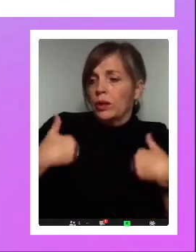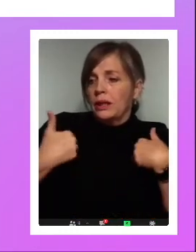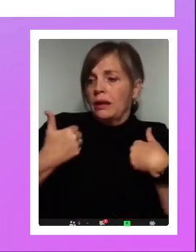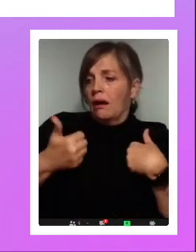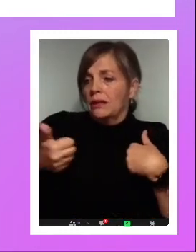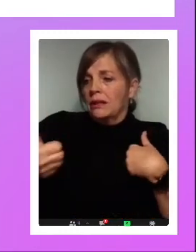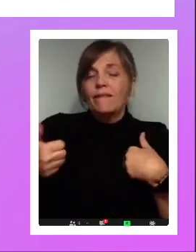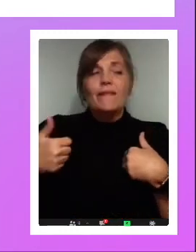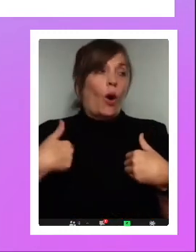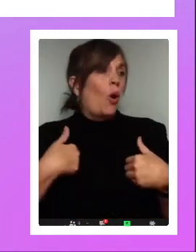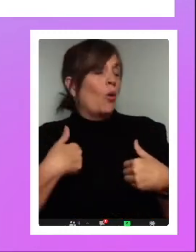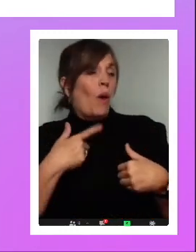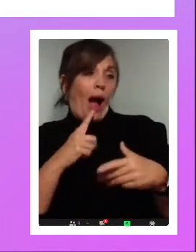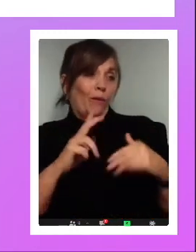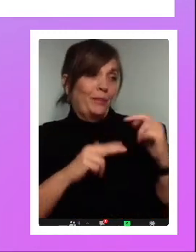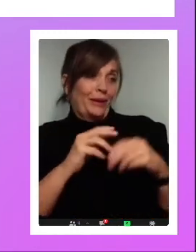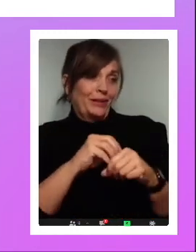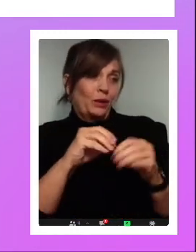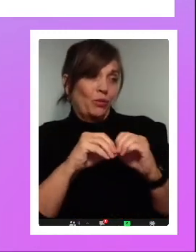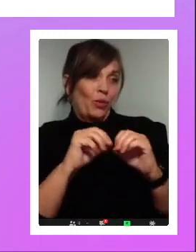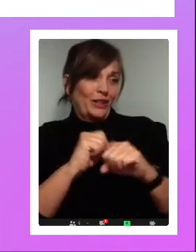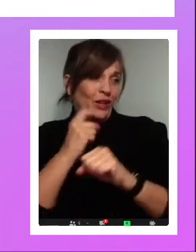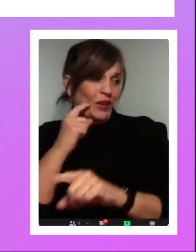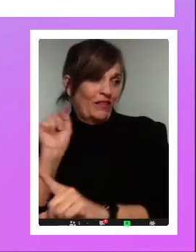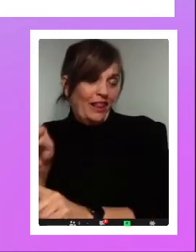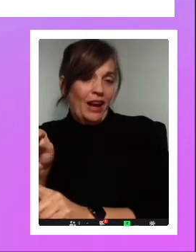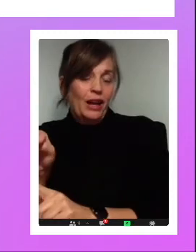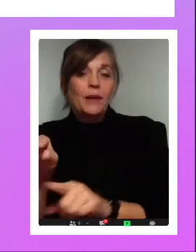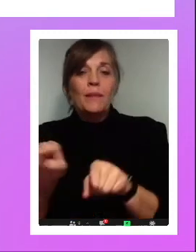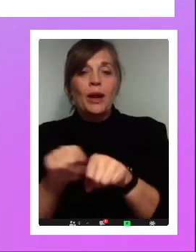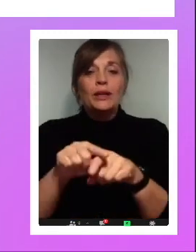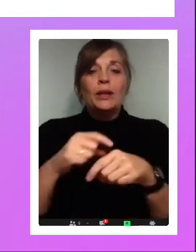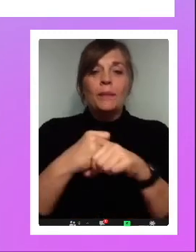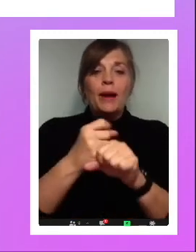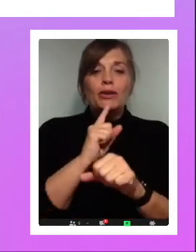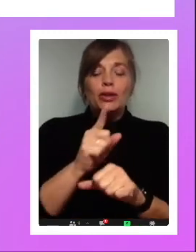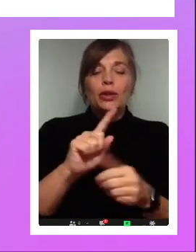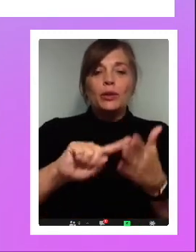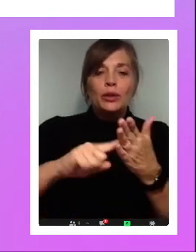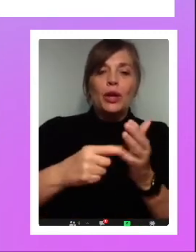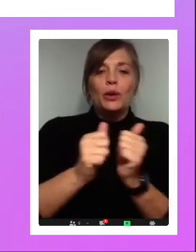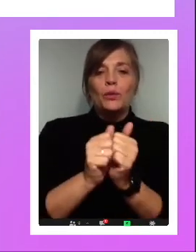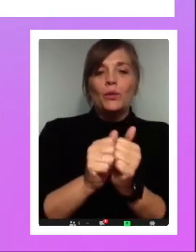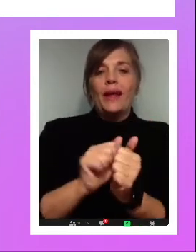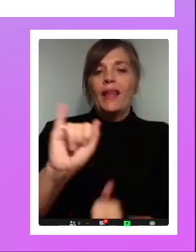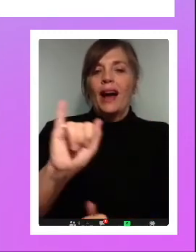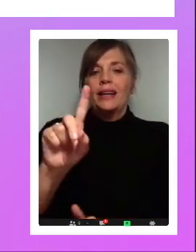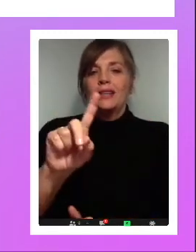by the way make sure you start with IP version six instead of IP stuff like that.